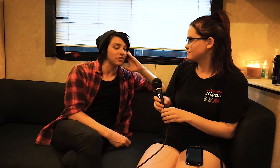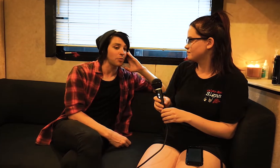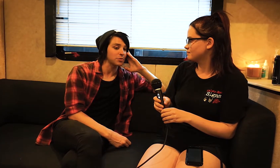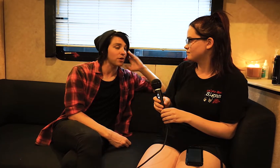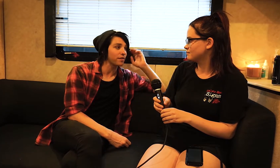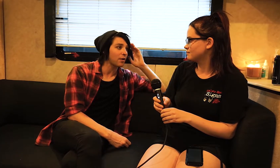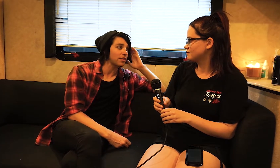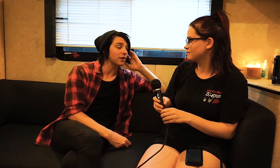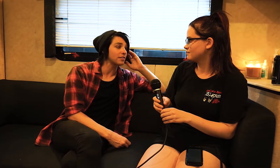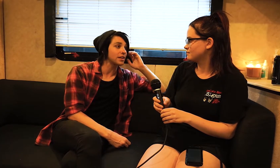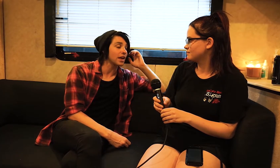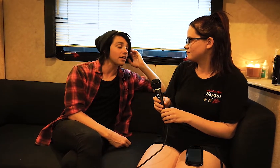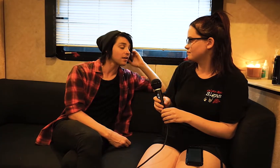I- I would love to see so much more of that in our scene yeah